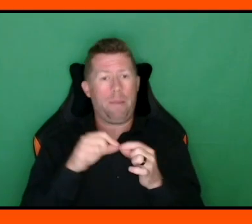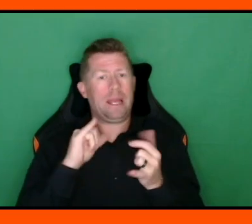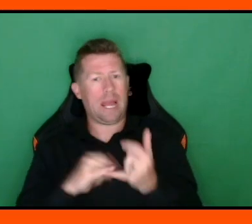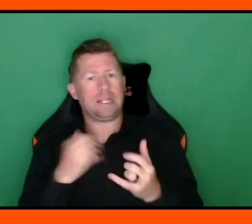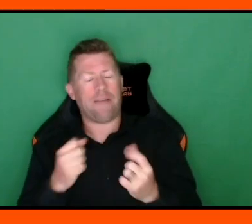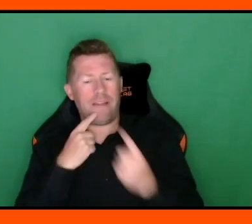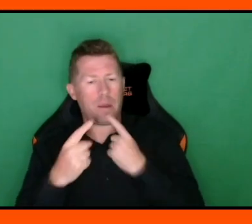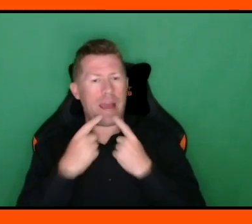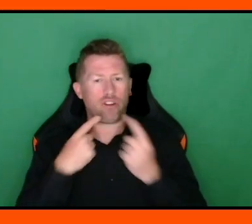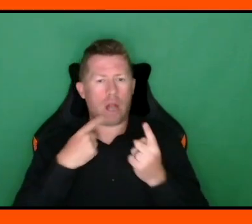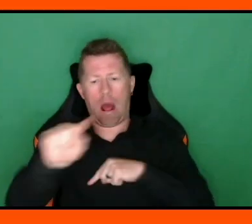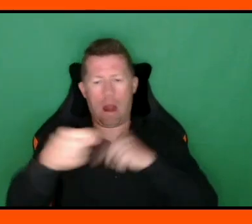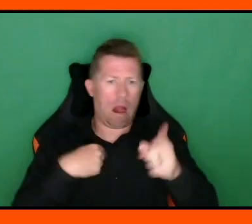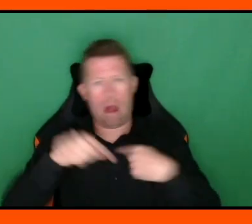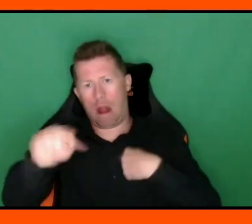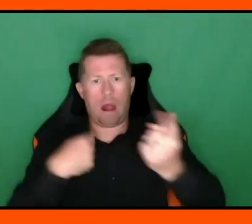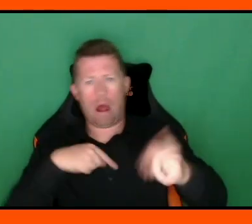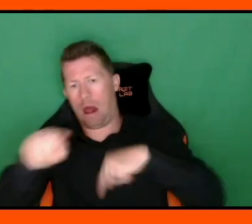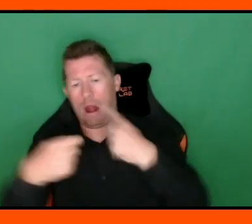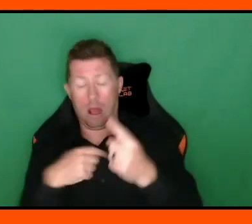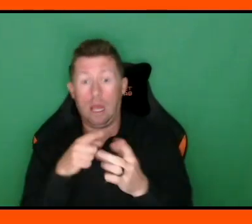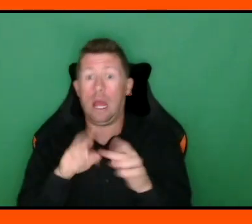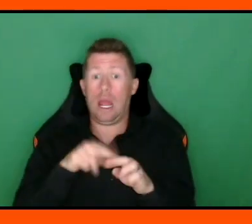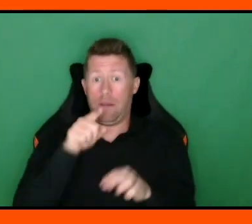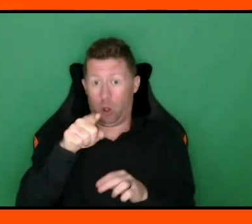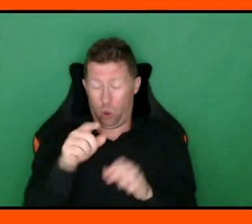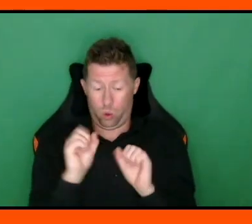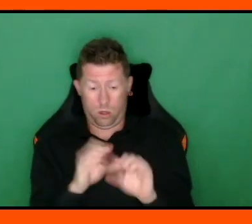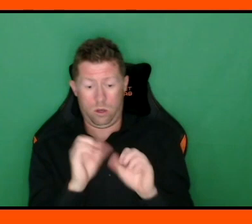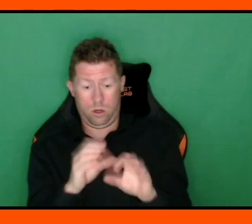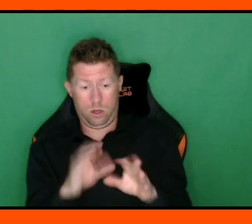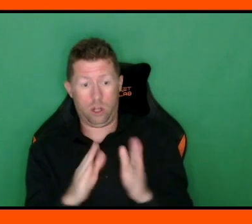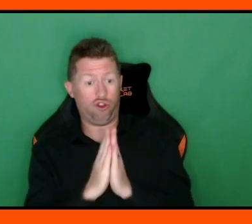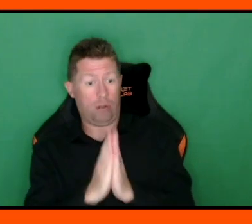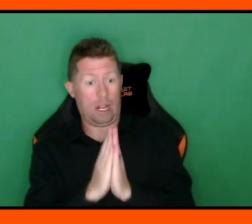If you’ve provided something to the religion consultation that is actually relevant to Census